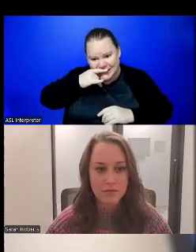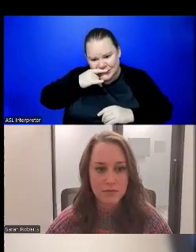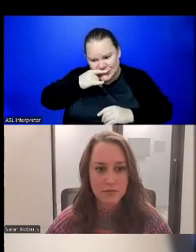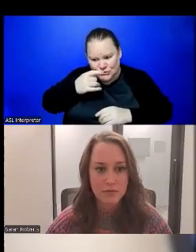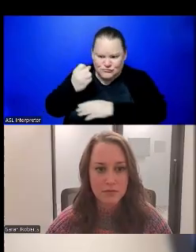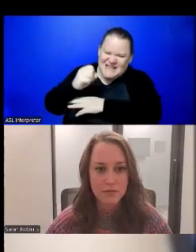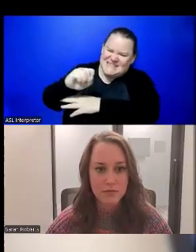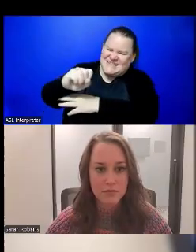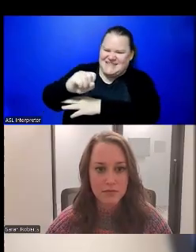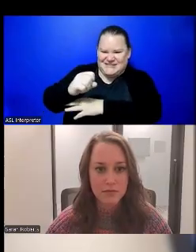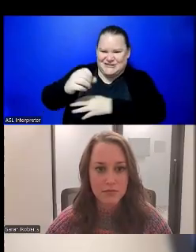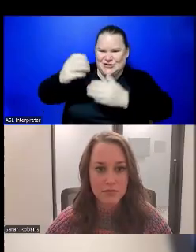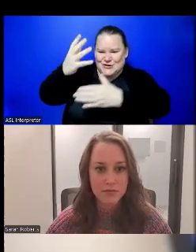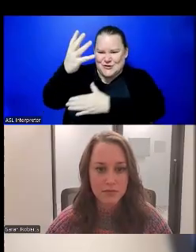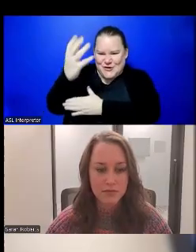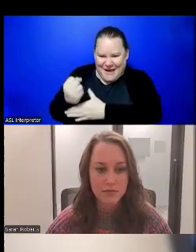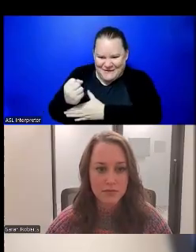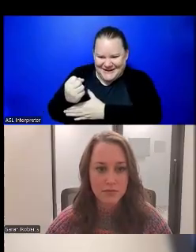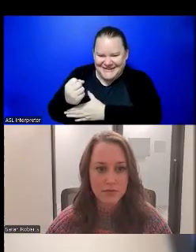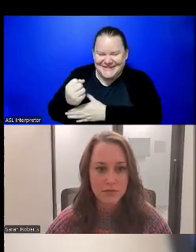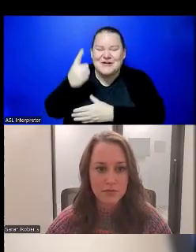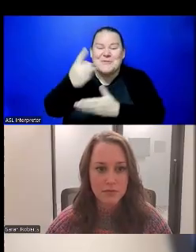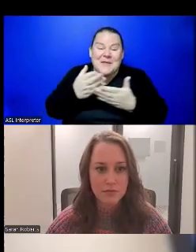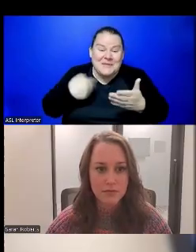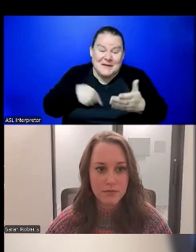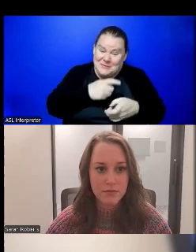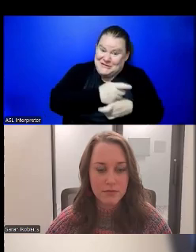One of the things we often joke about is gravity is very hard to